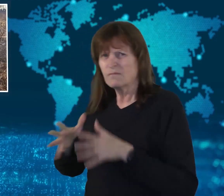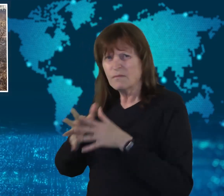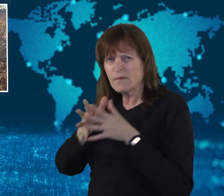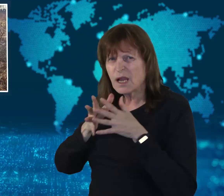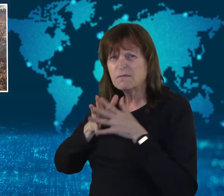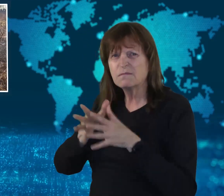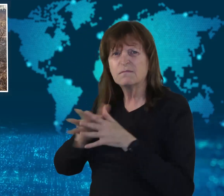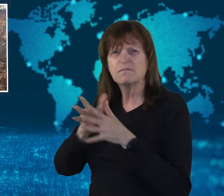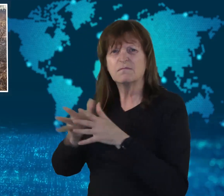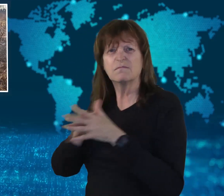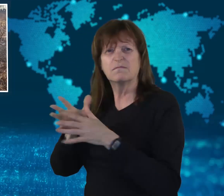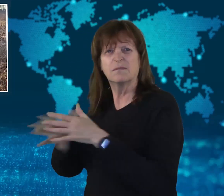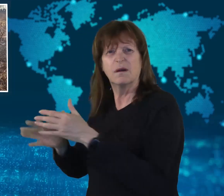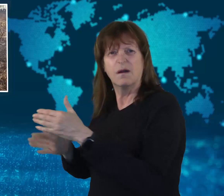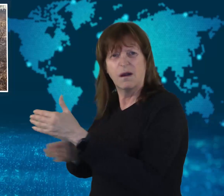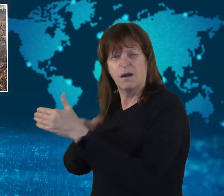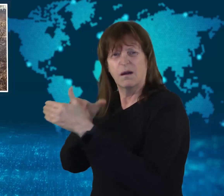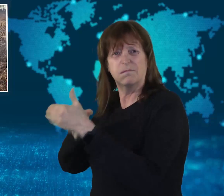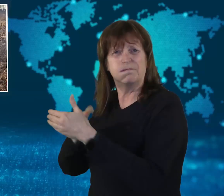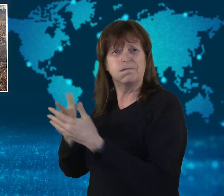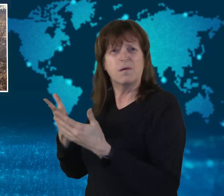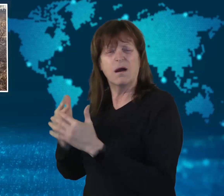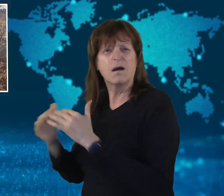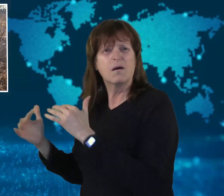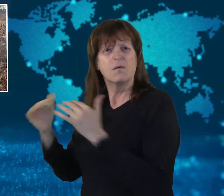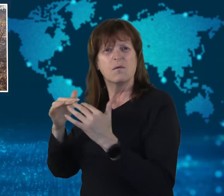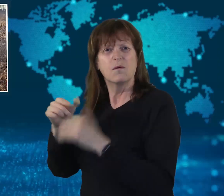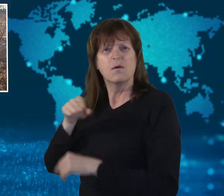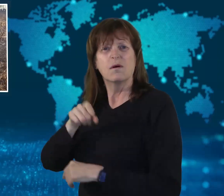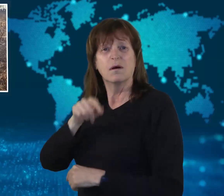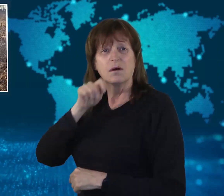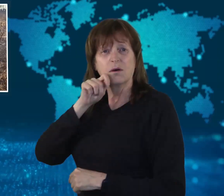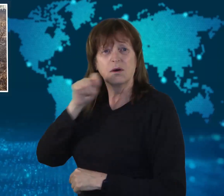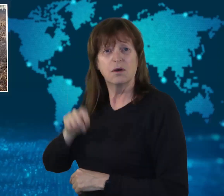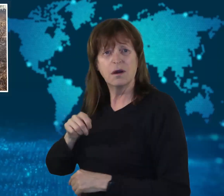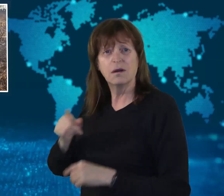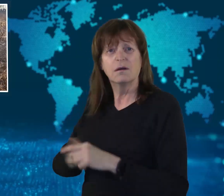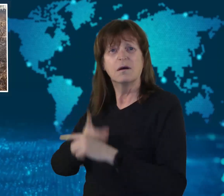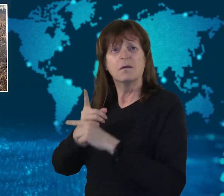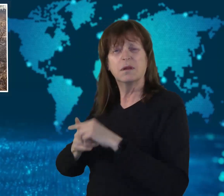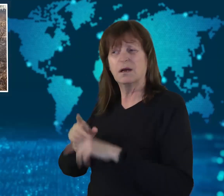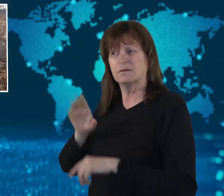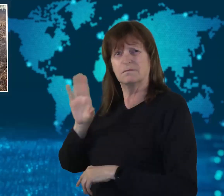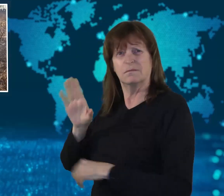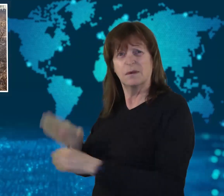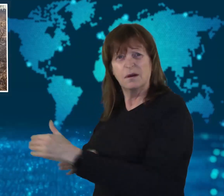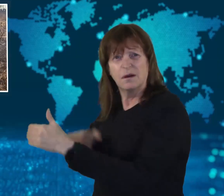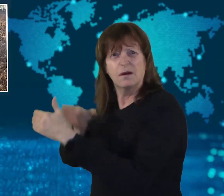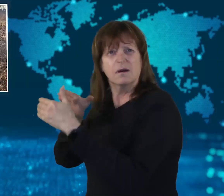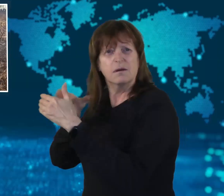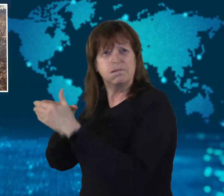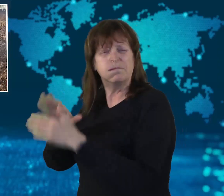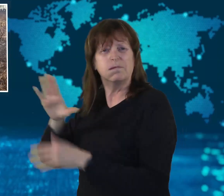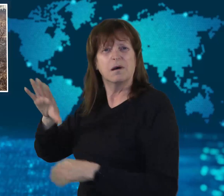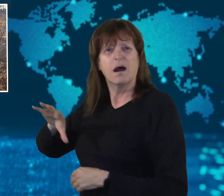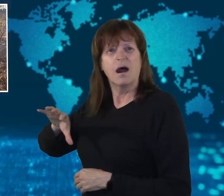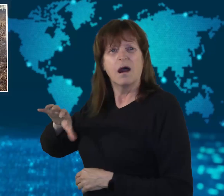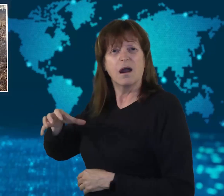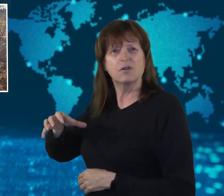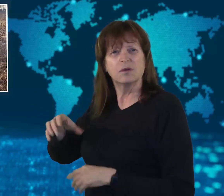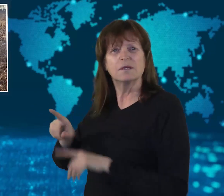He has spoken out against the war in Ukraine and against